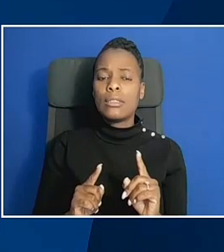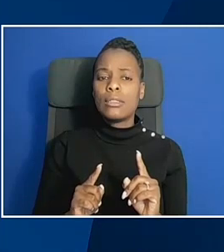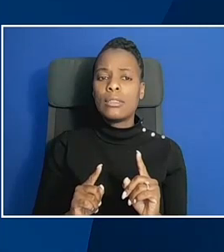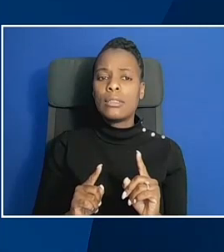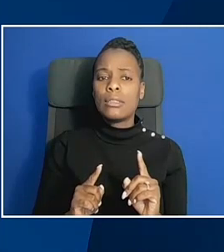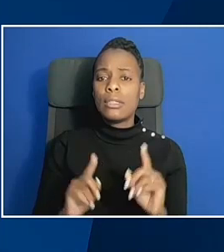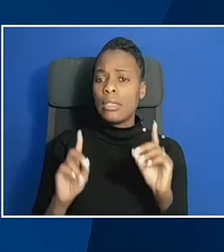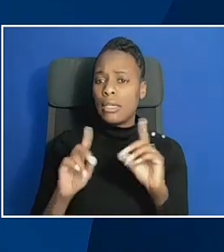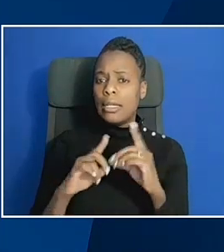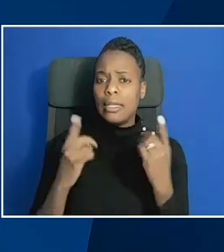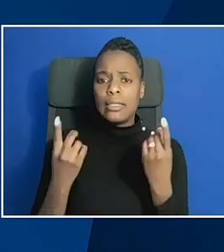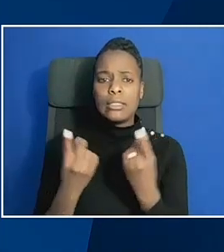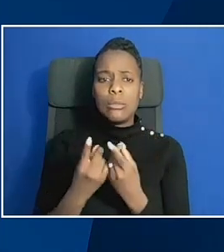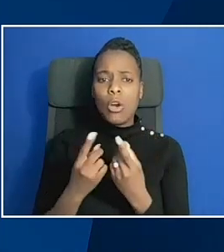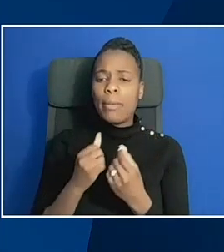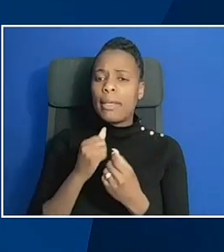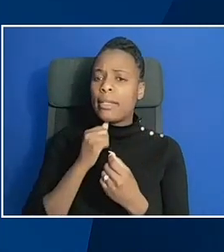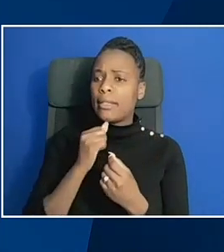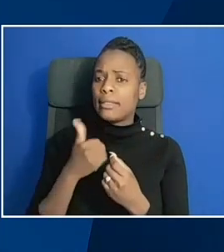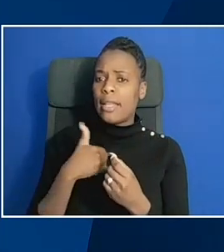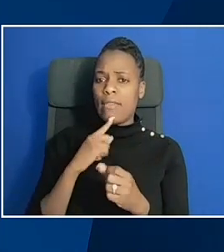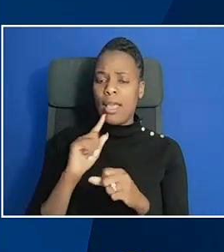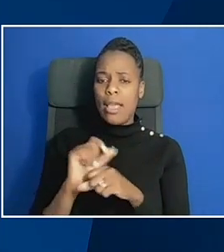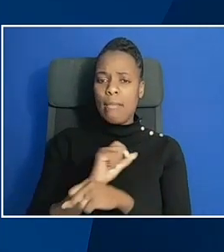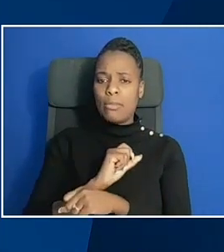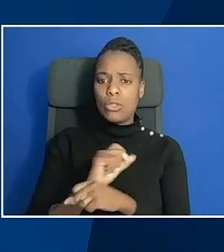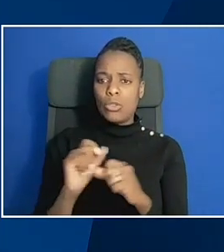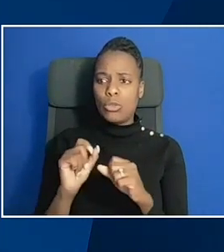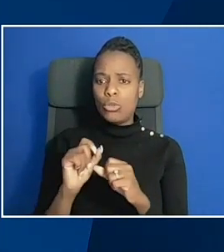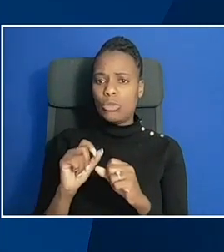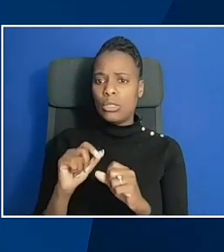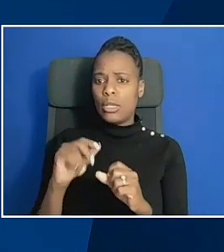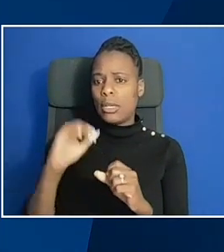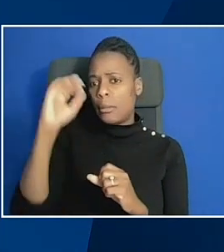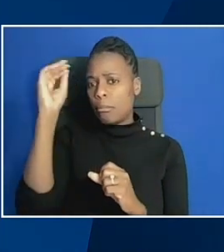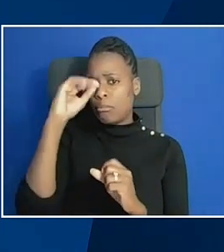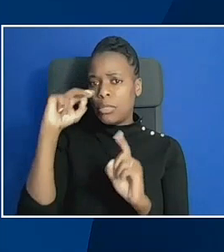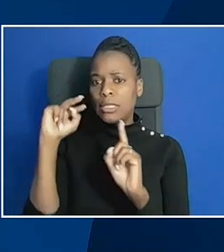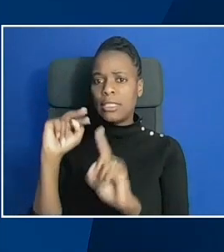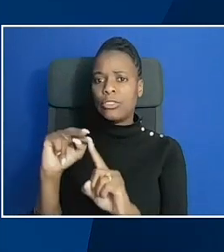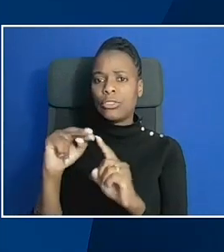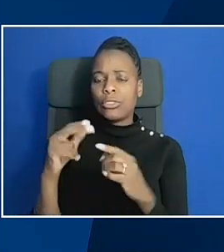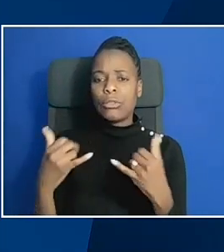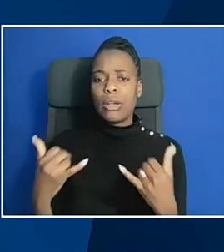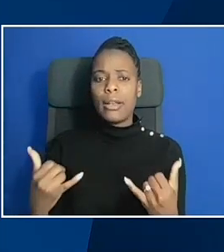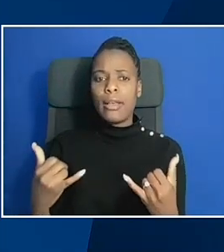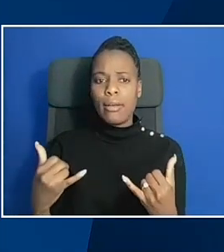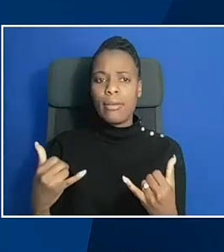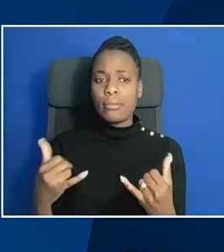taken an absolute position here, with respect to what that is. I think that, like you, we're looking at